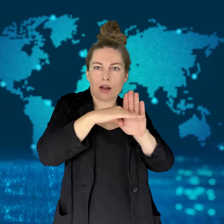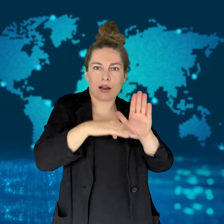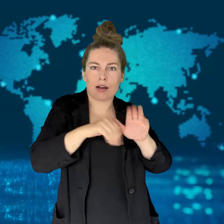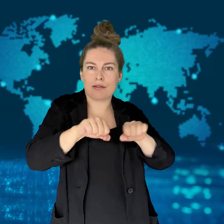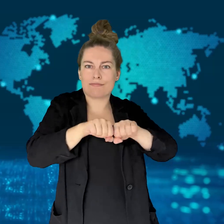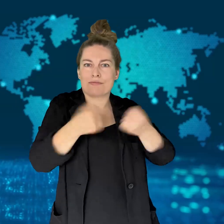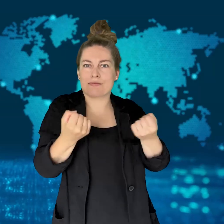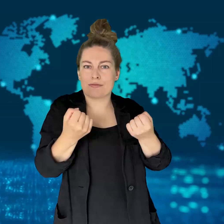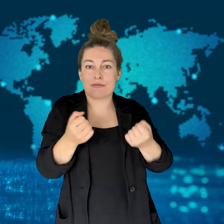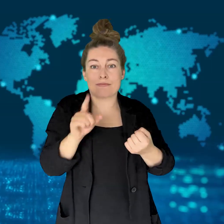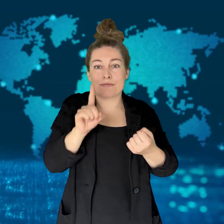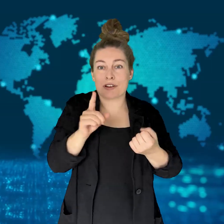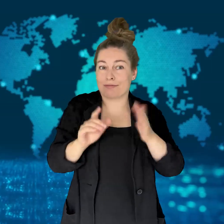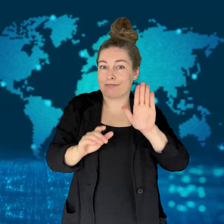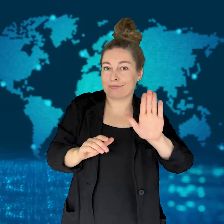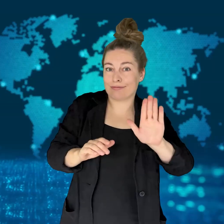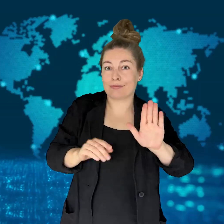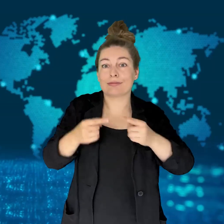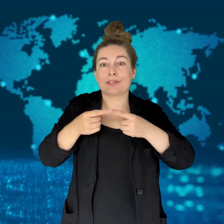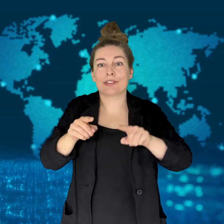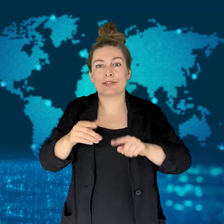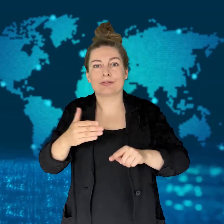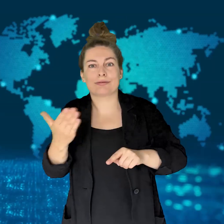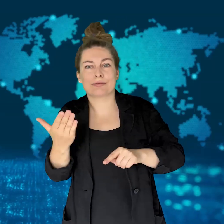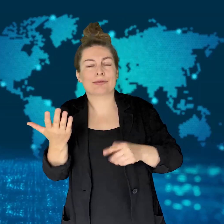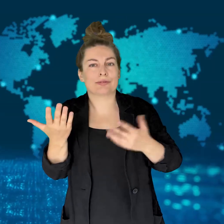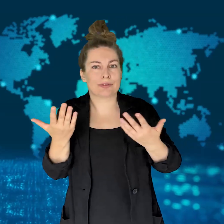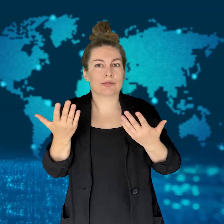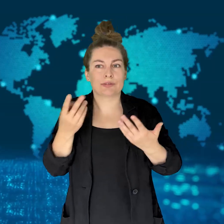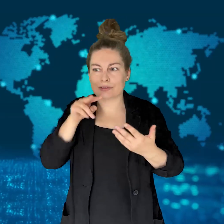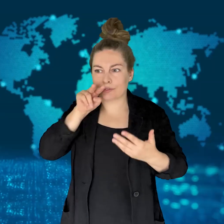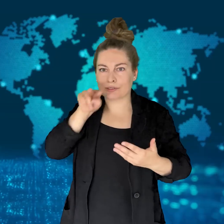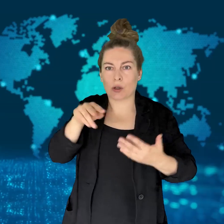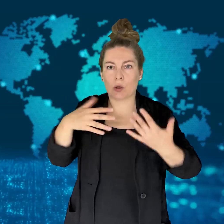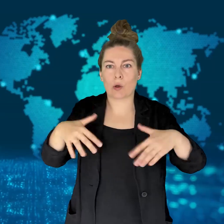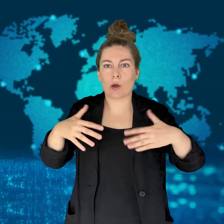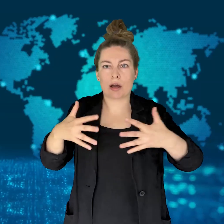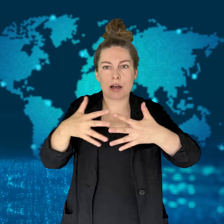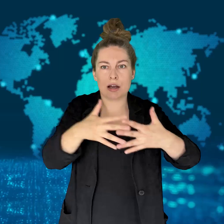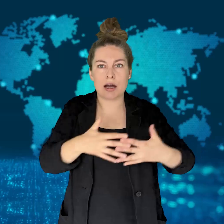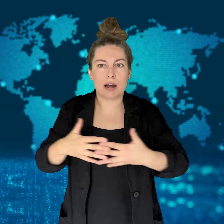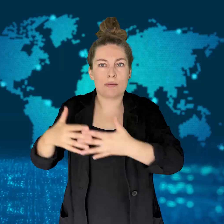sleeping illegally in public can be considered a crime.